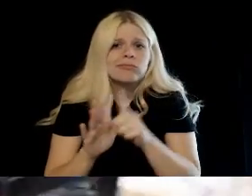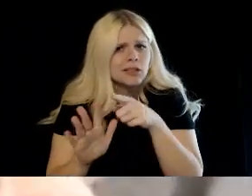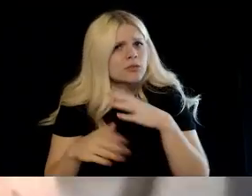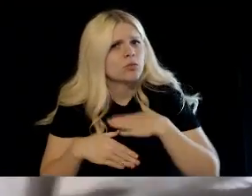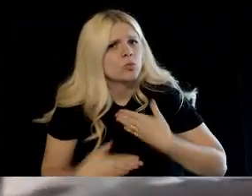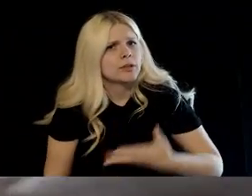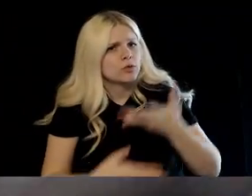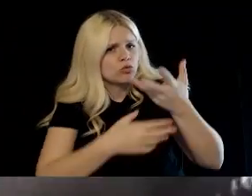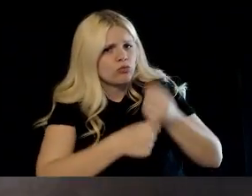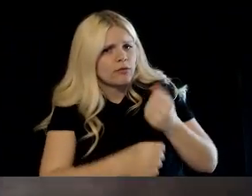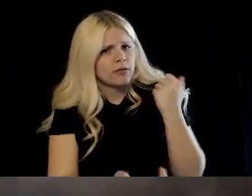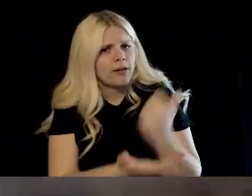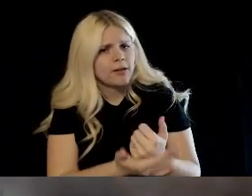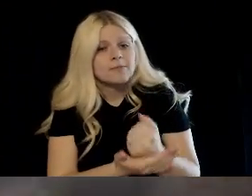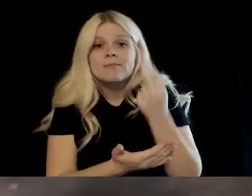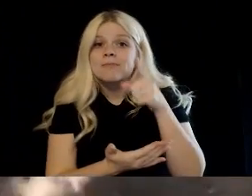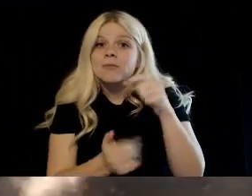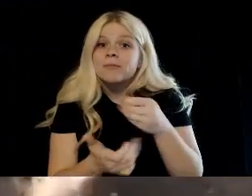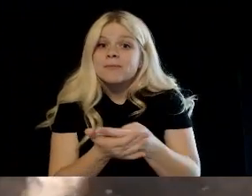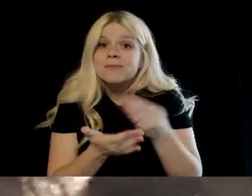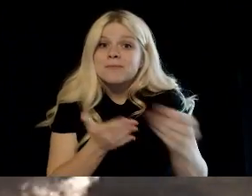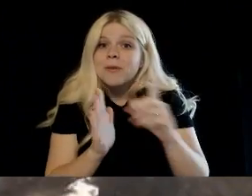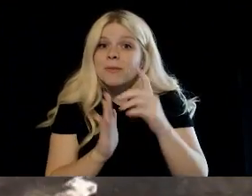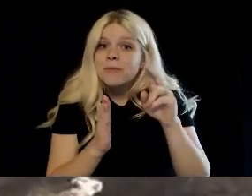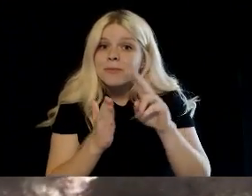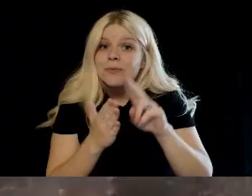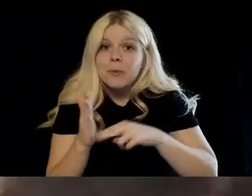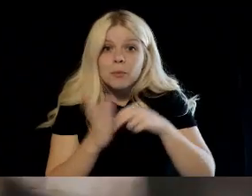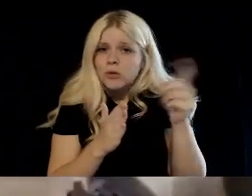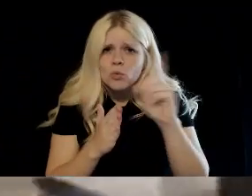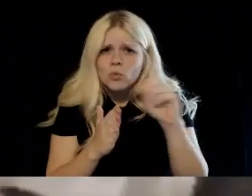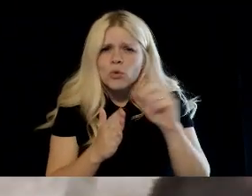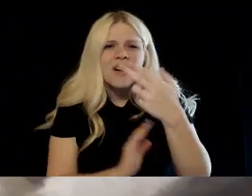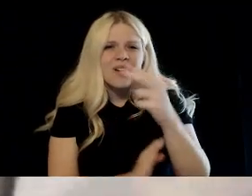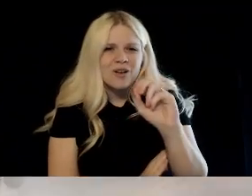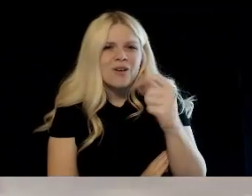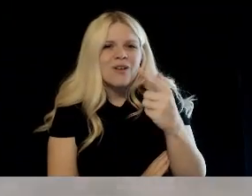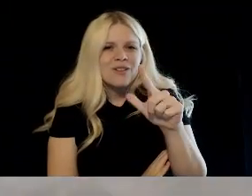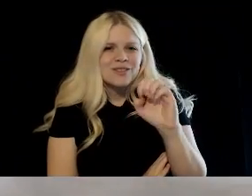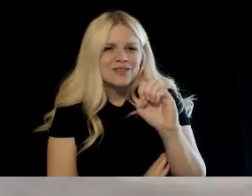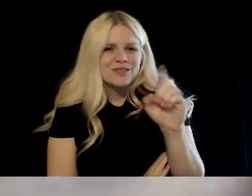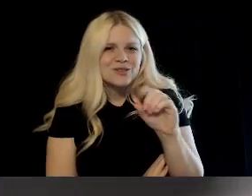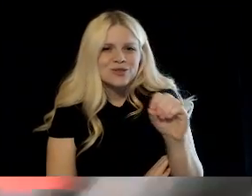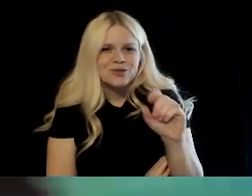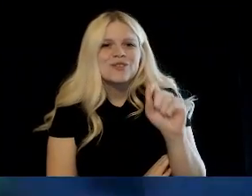be for sale at hoglezoo.org. We want you to get your